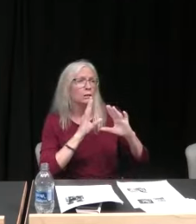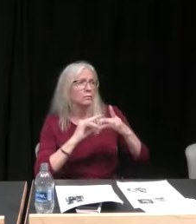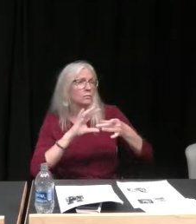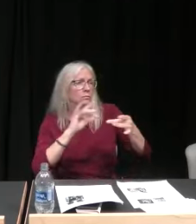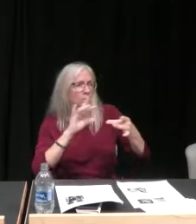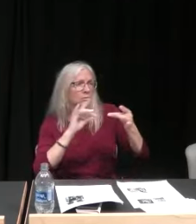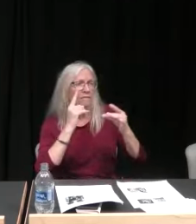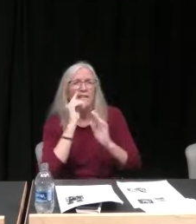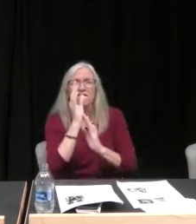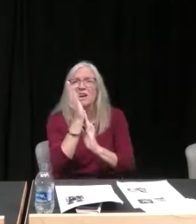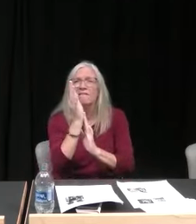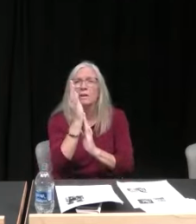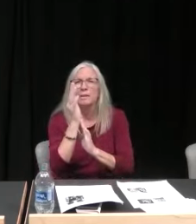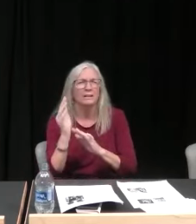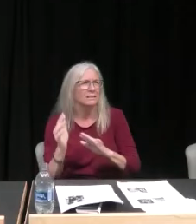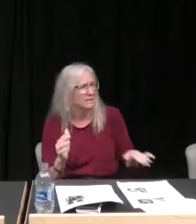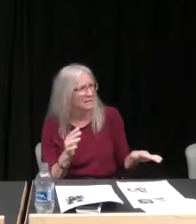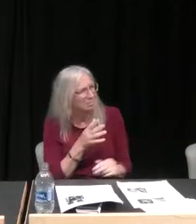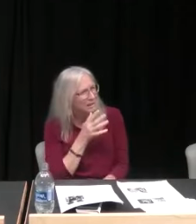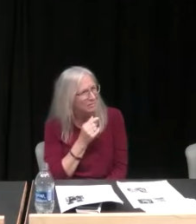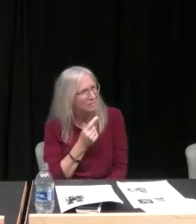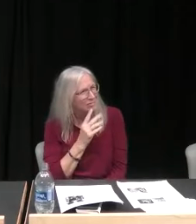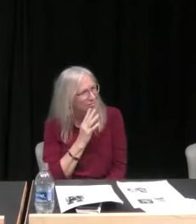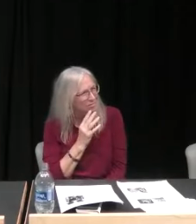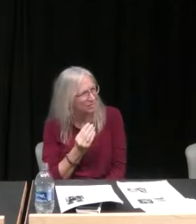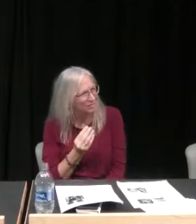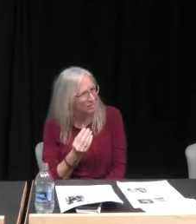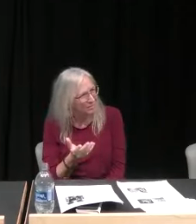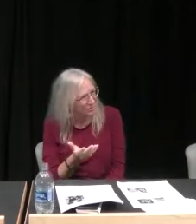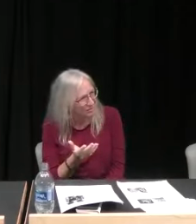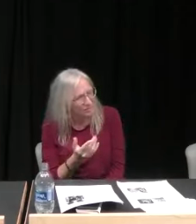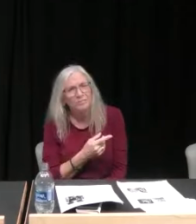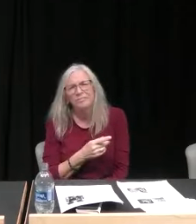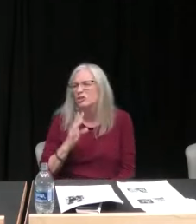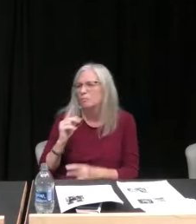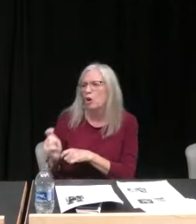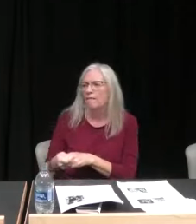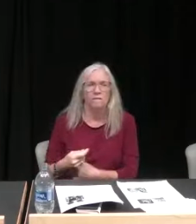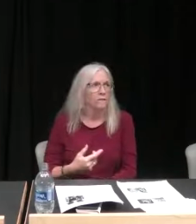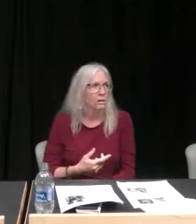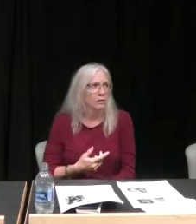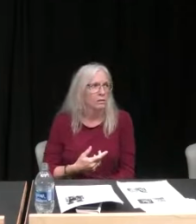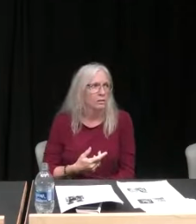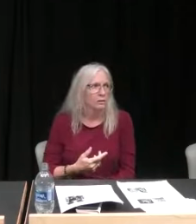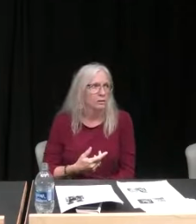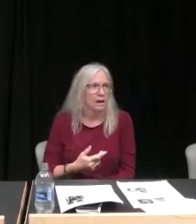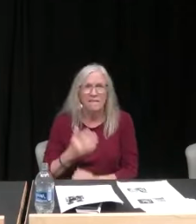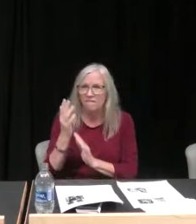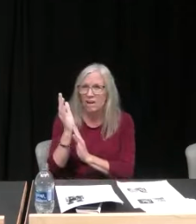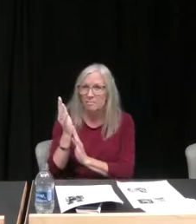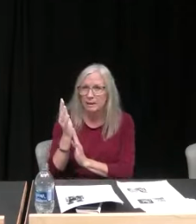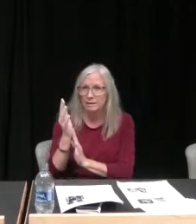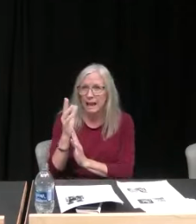my family members you know you I would see my mom chatting with my sister saying they're talking for